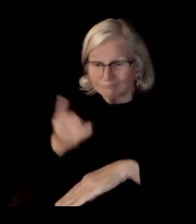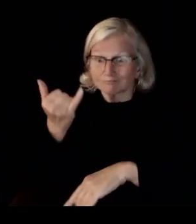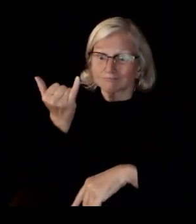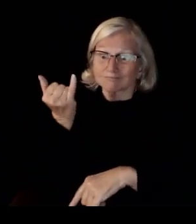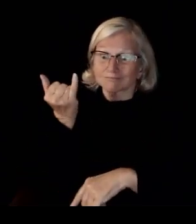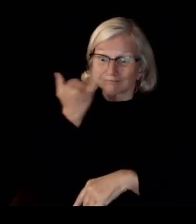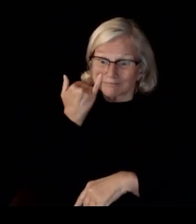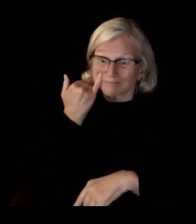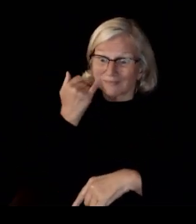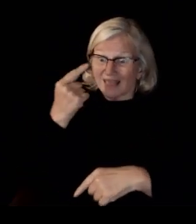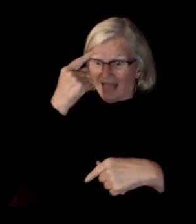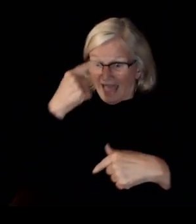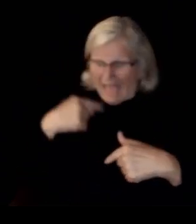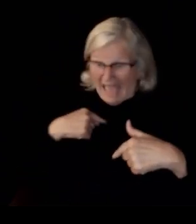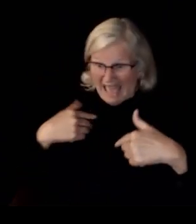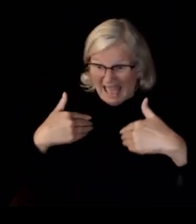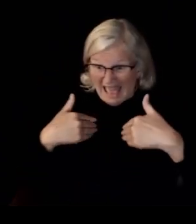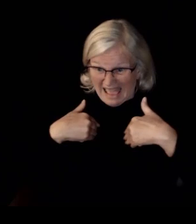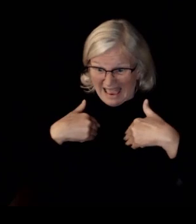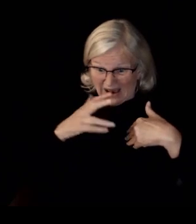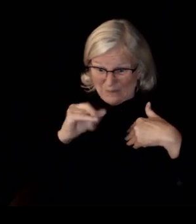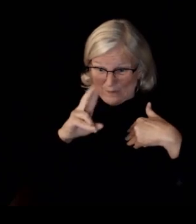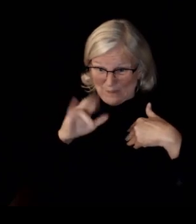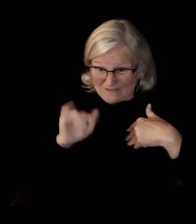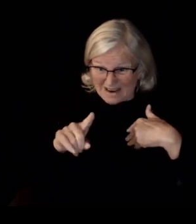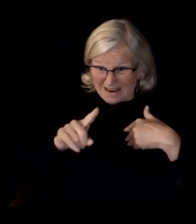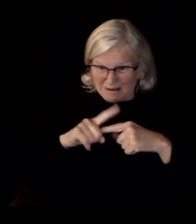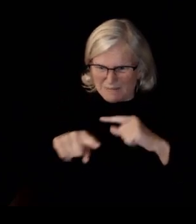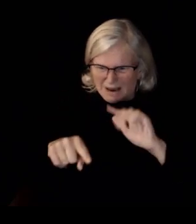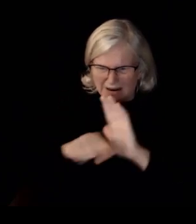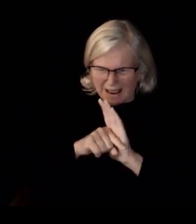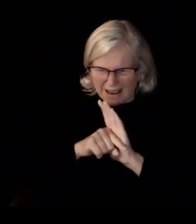that we want to make sure that they don't forget about evali and that they consider